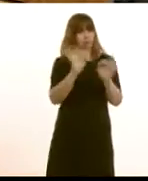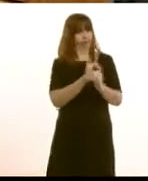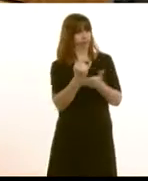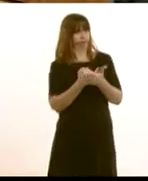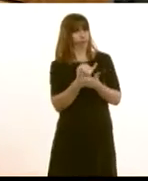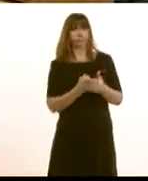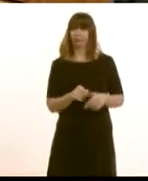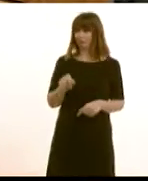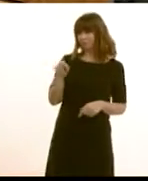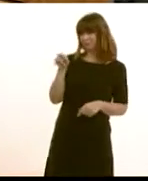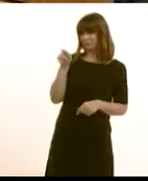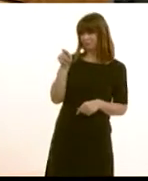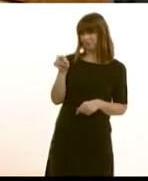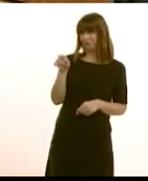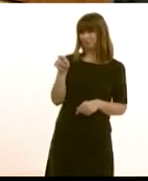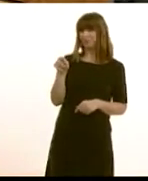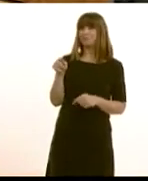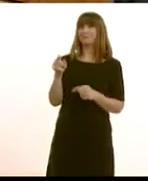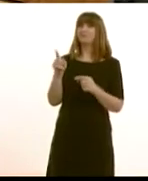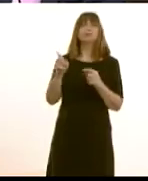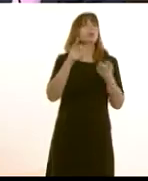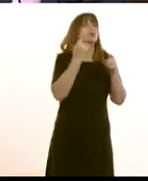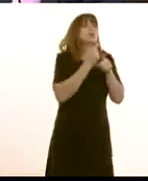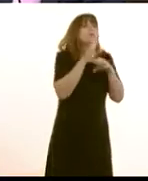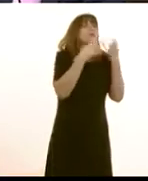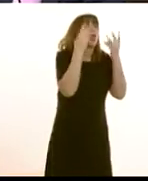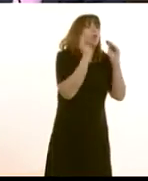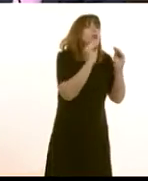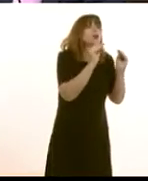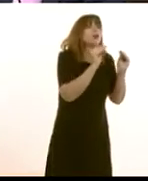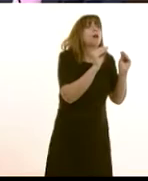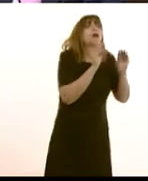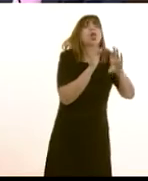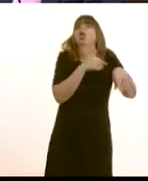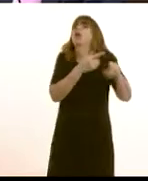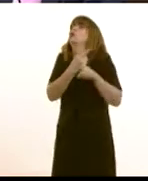of the opposition moved on very quickly from education after his utter failure to convince